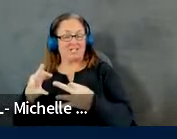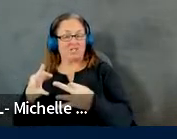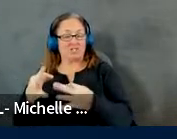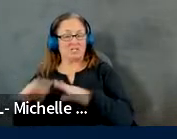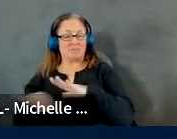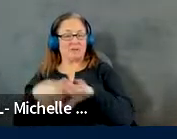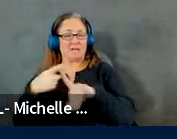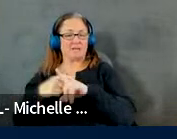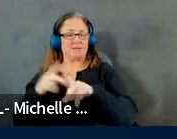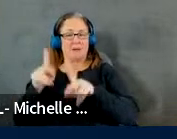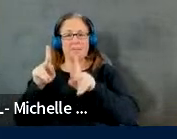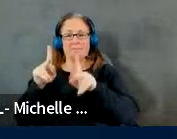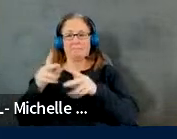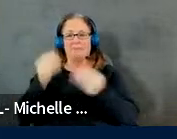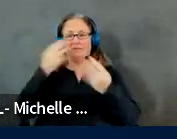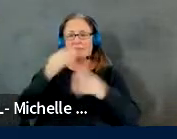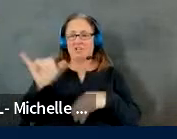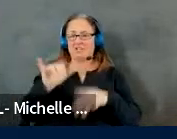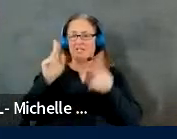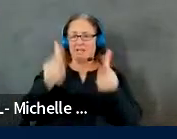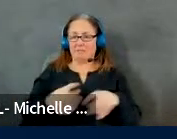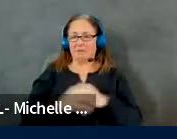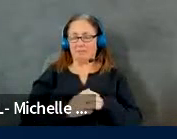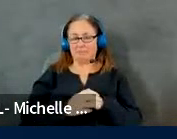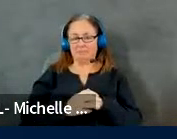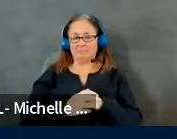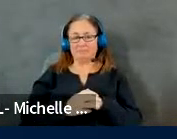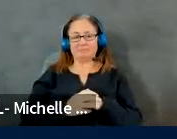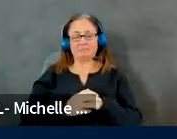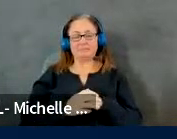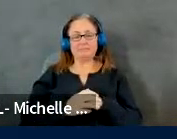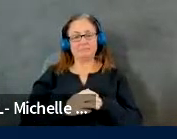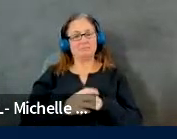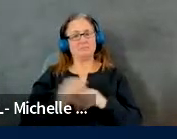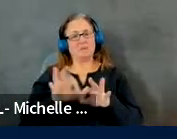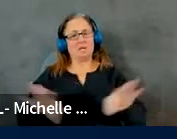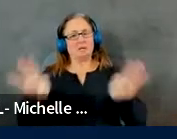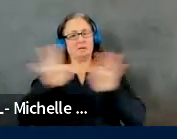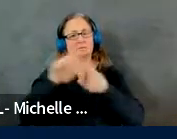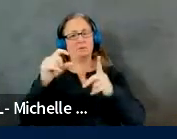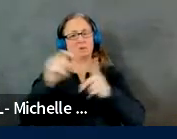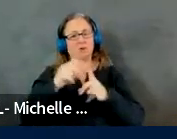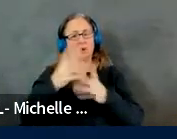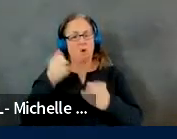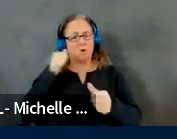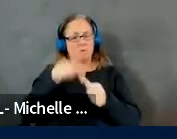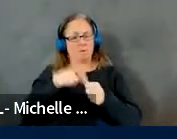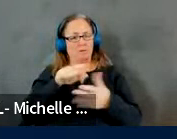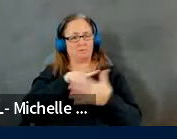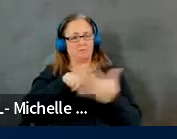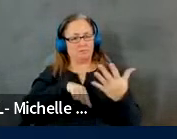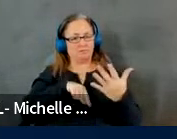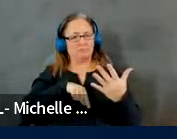there are awe few key terms that I'd like you to keep in mind and that may be helpful